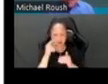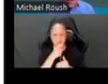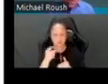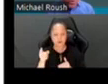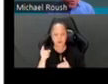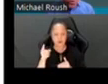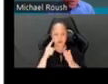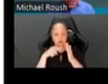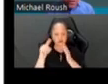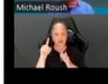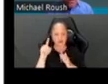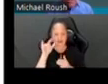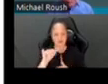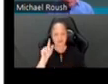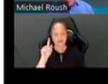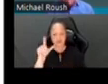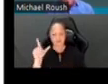out the tool as well.